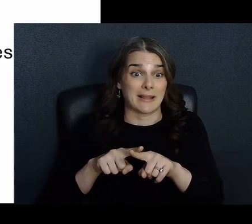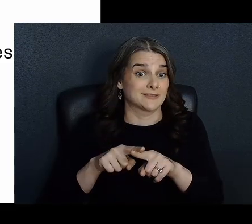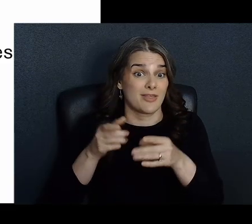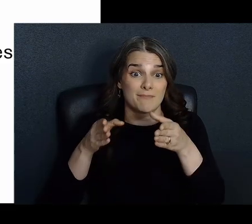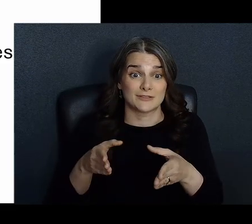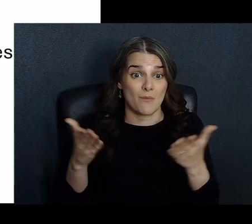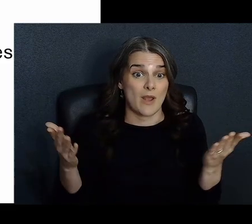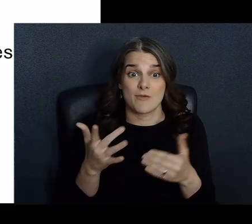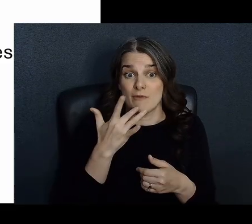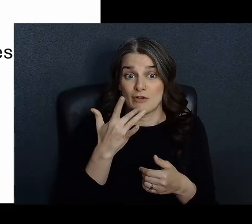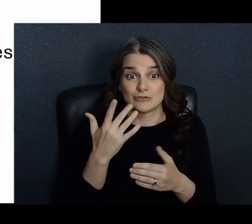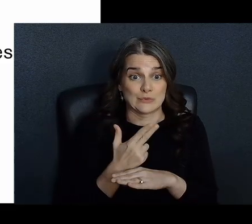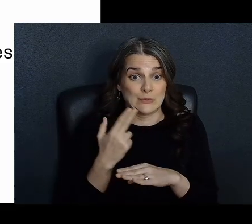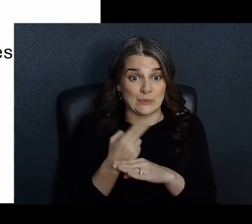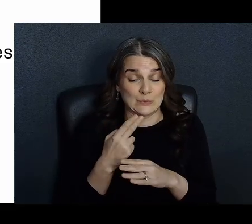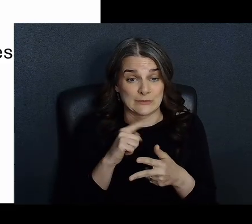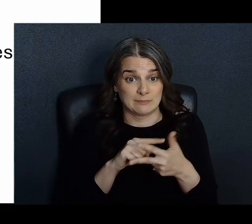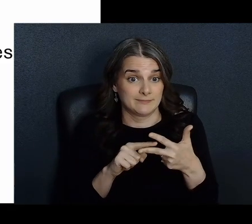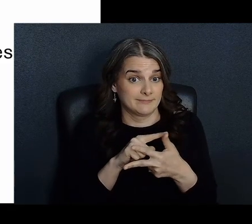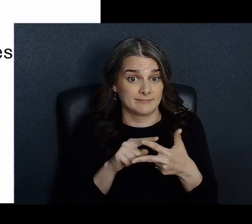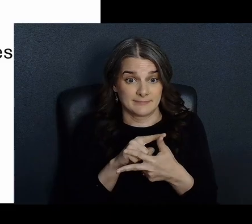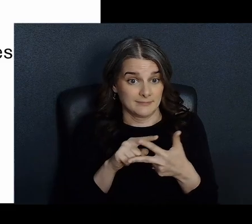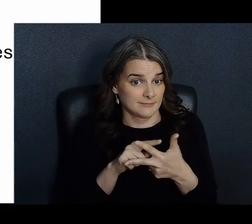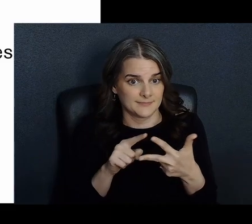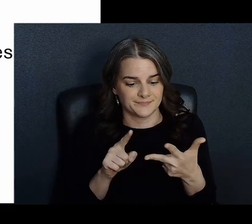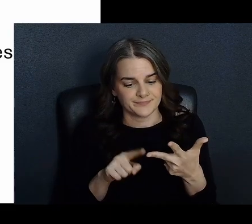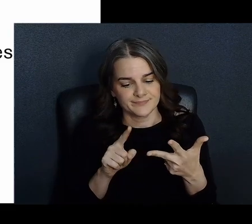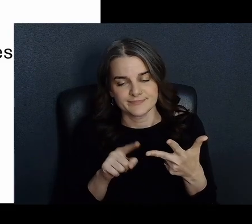The last one I'm going to show you is the RX AI Vision.